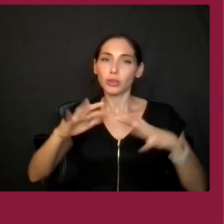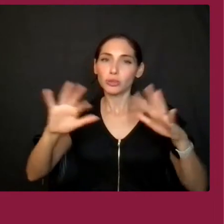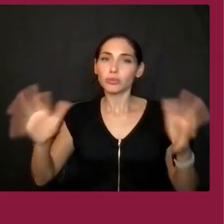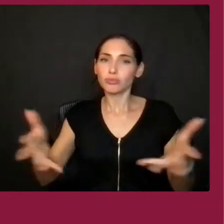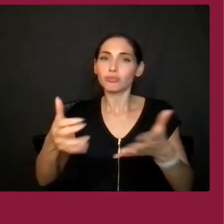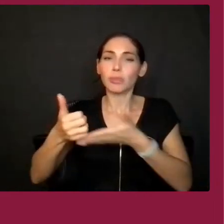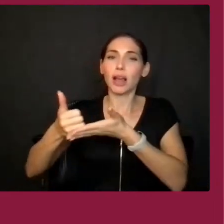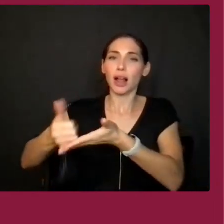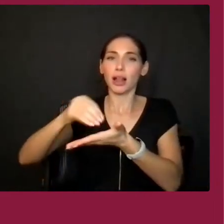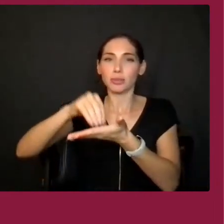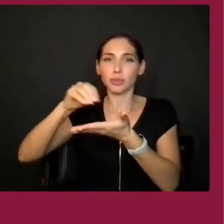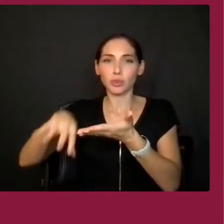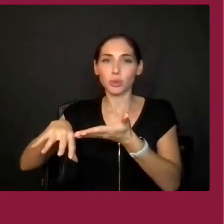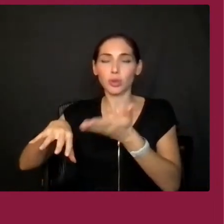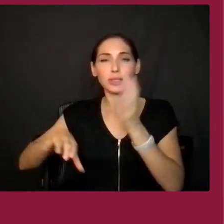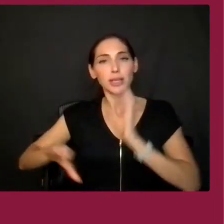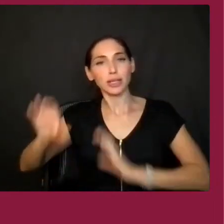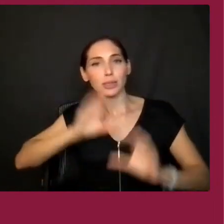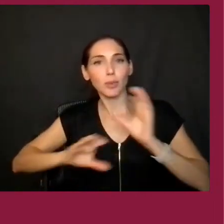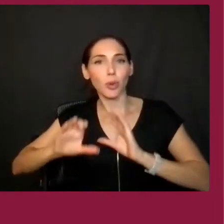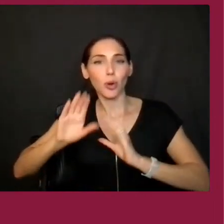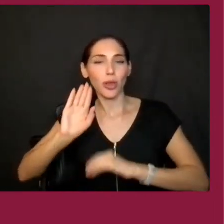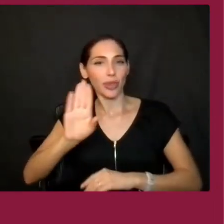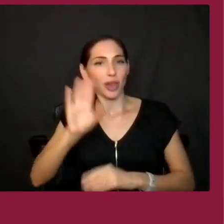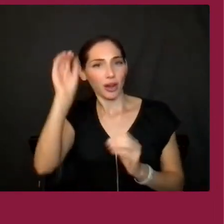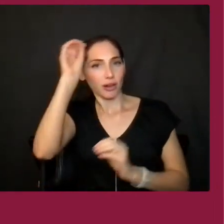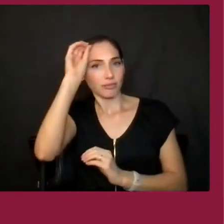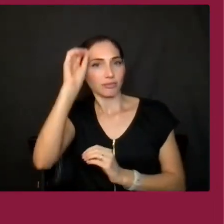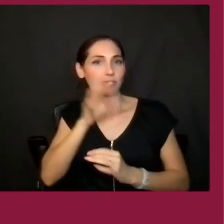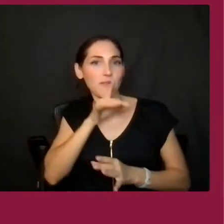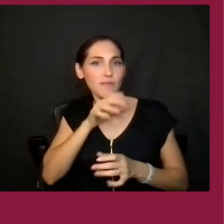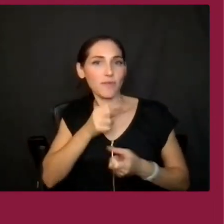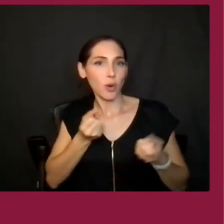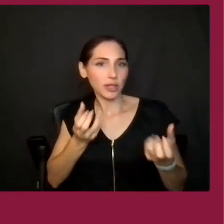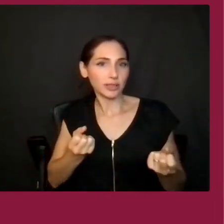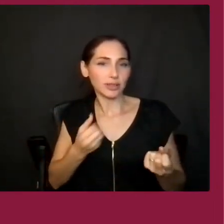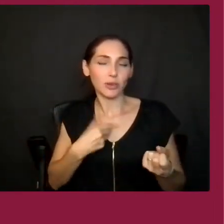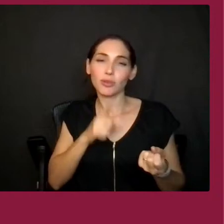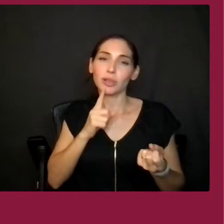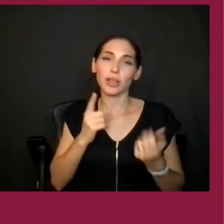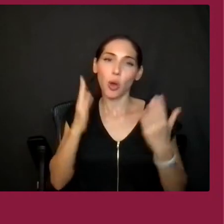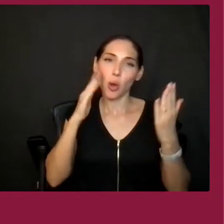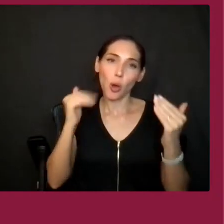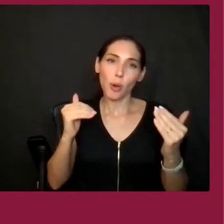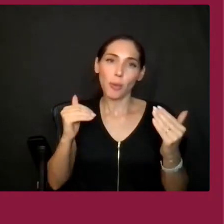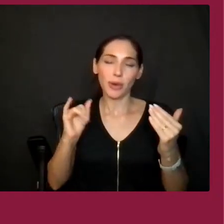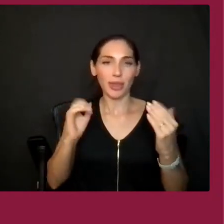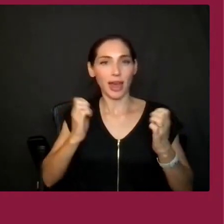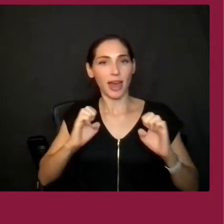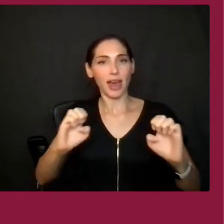students explore their voice. And I, I hope that these efforts can go to support students in